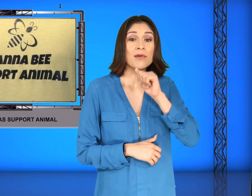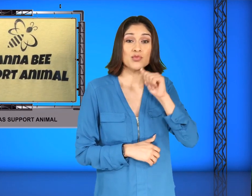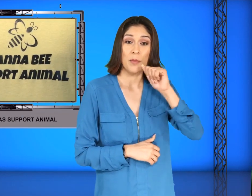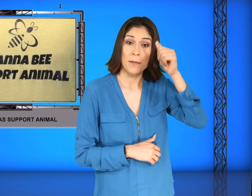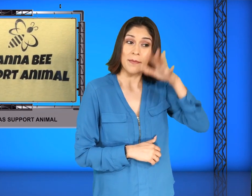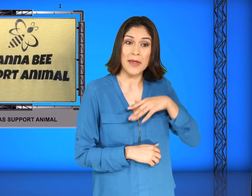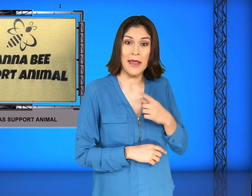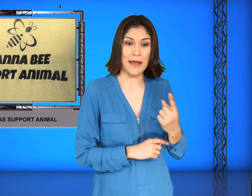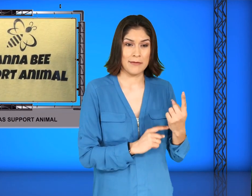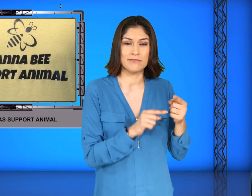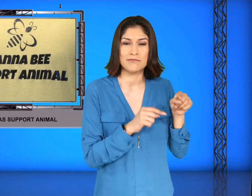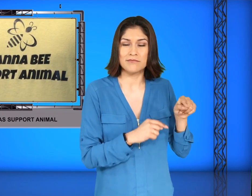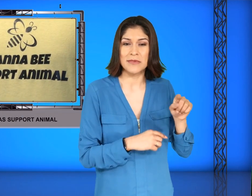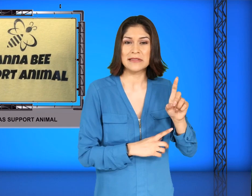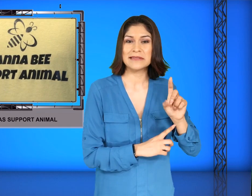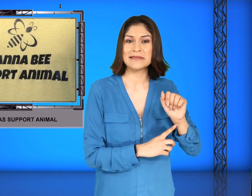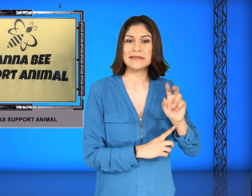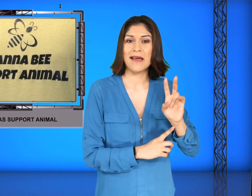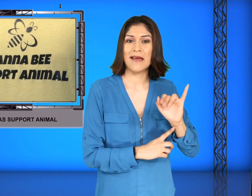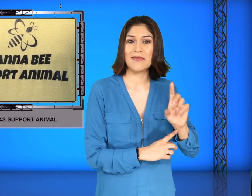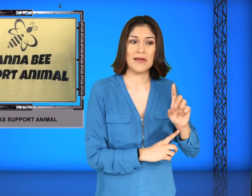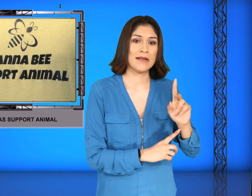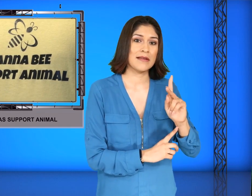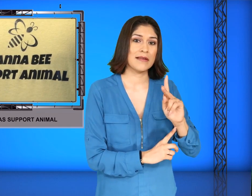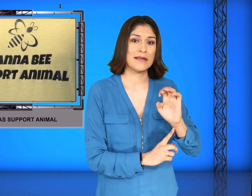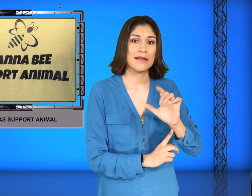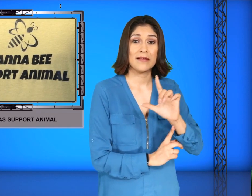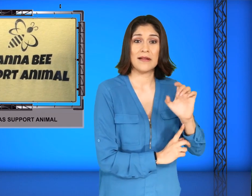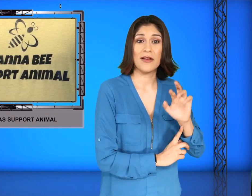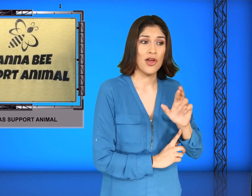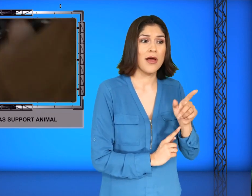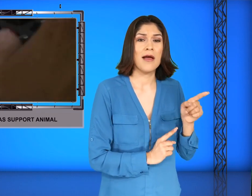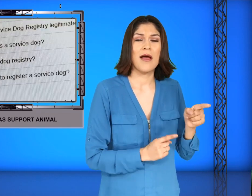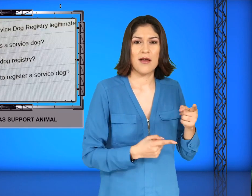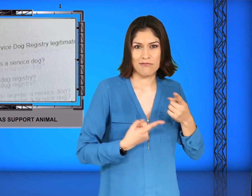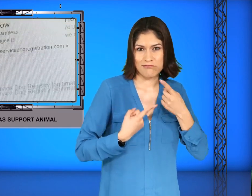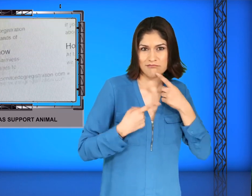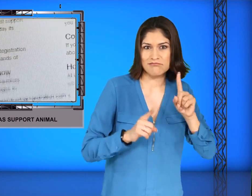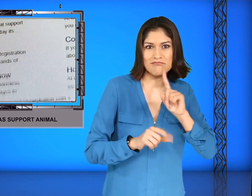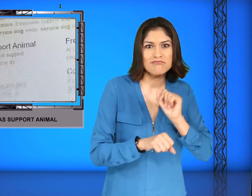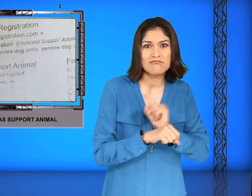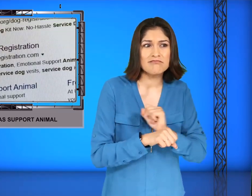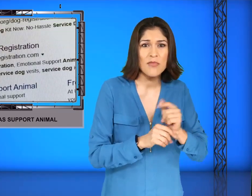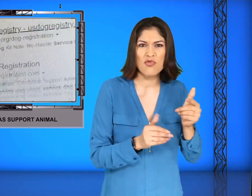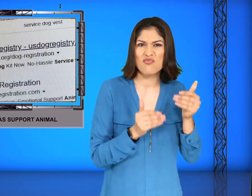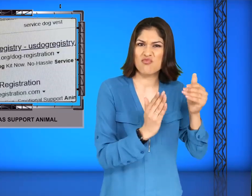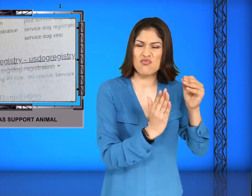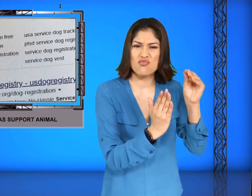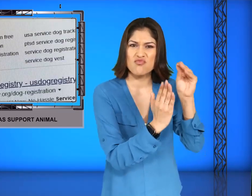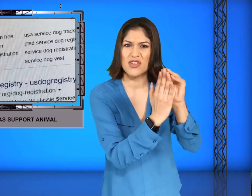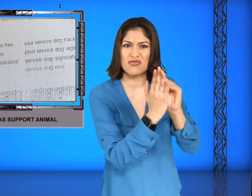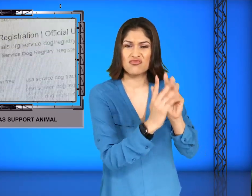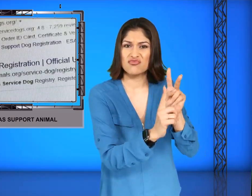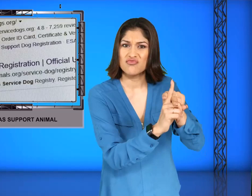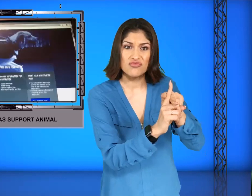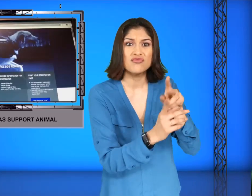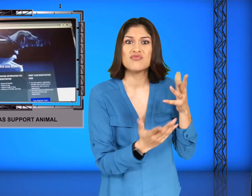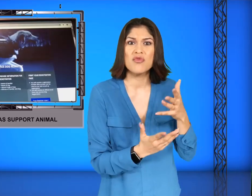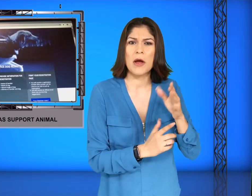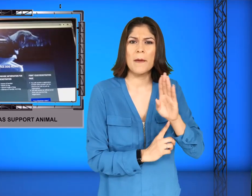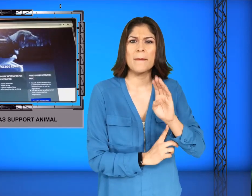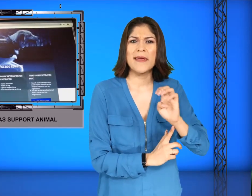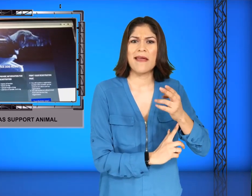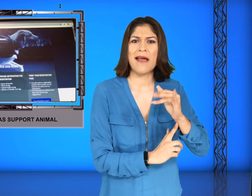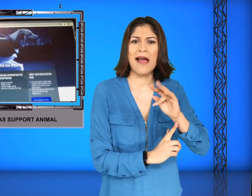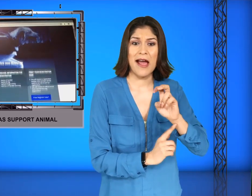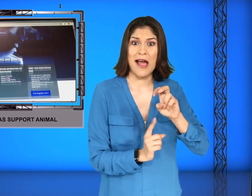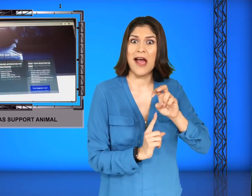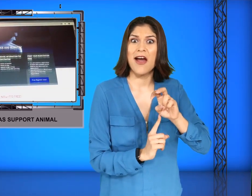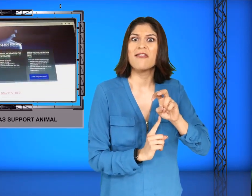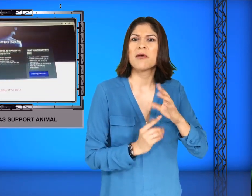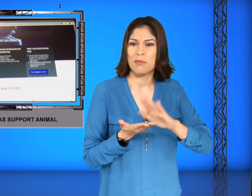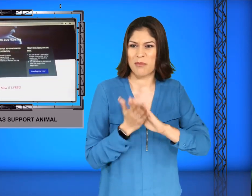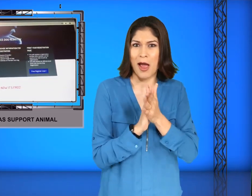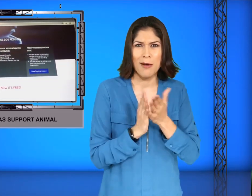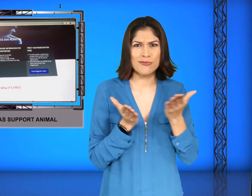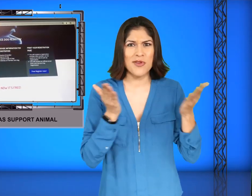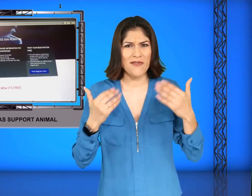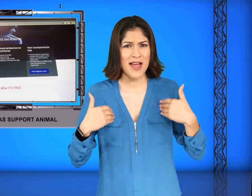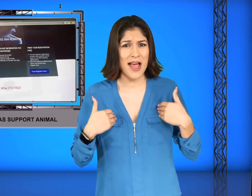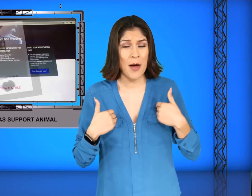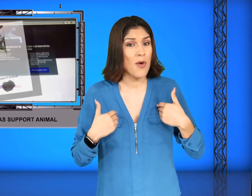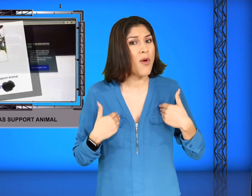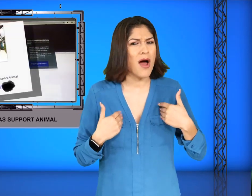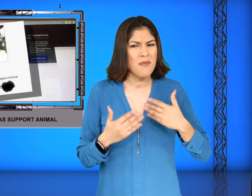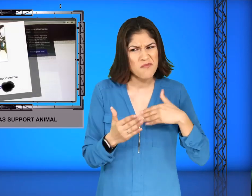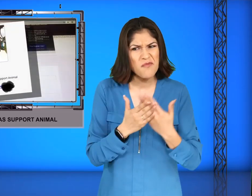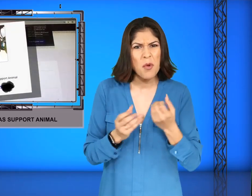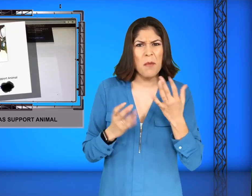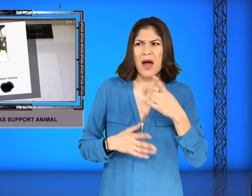A man from Arizona named David Keller successfully registered a beehive as a service animal to